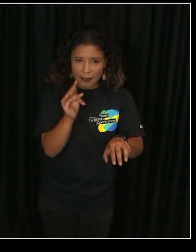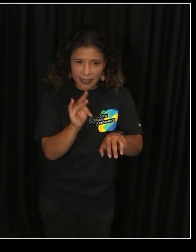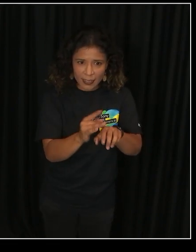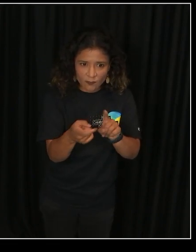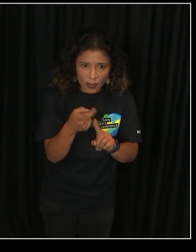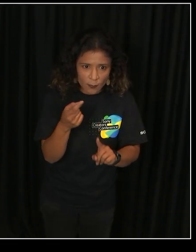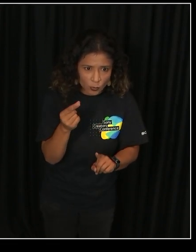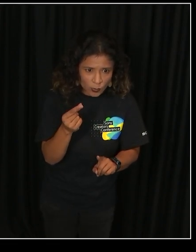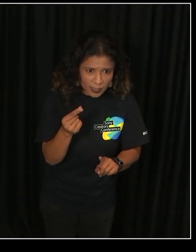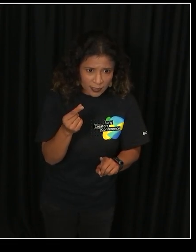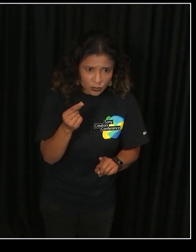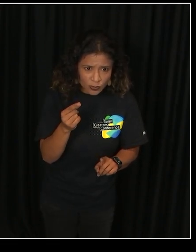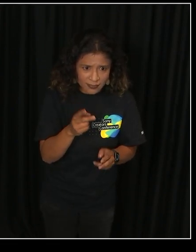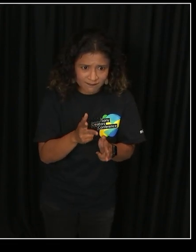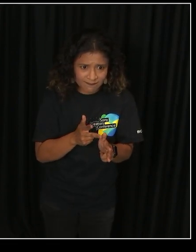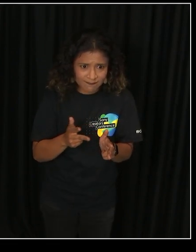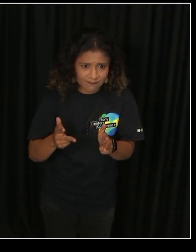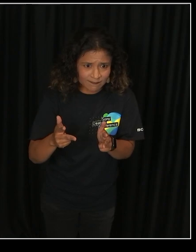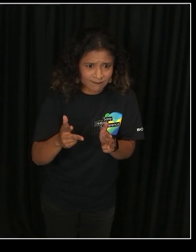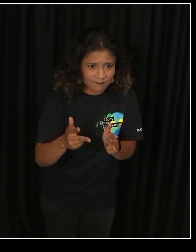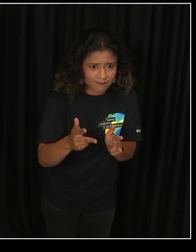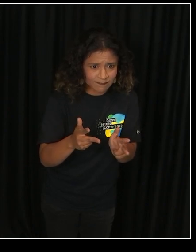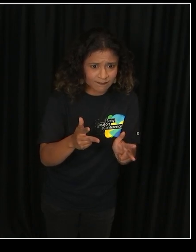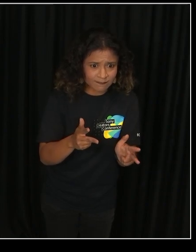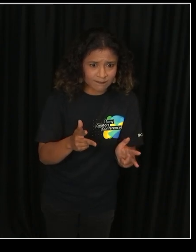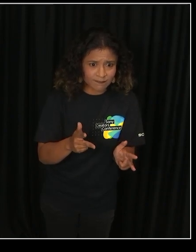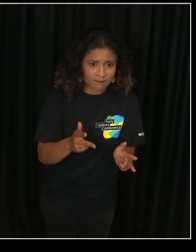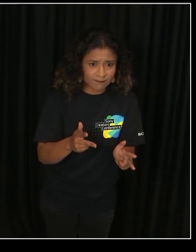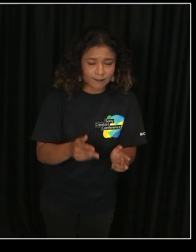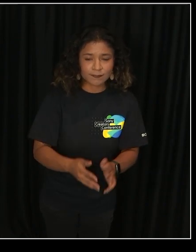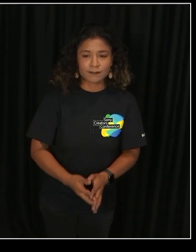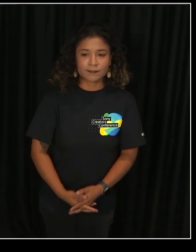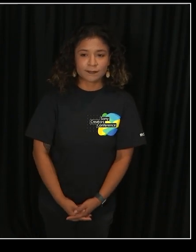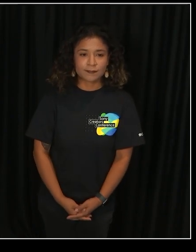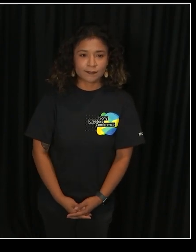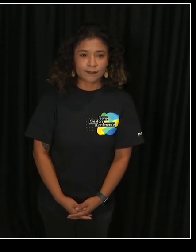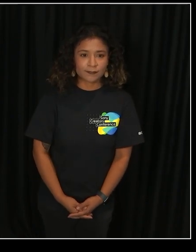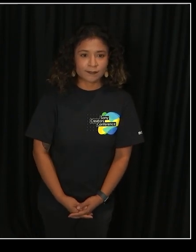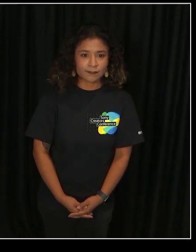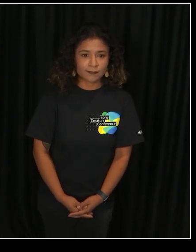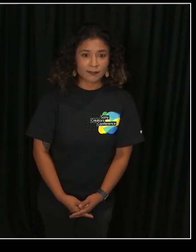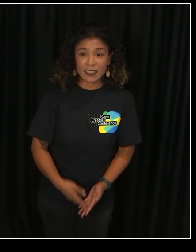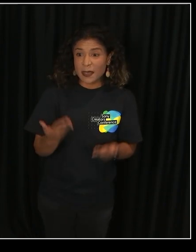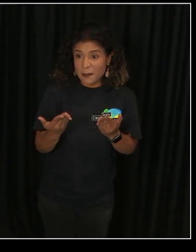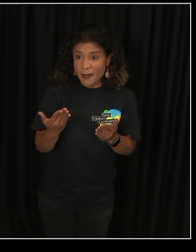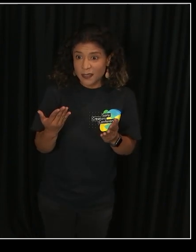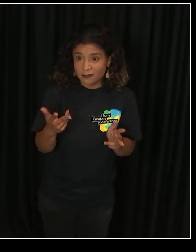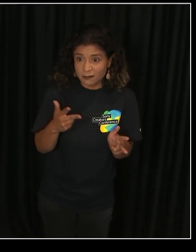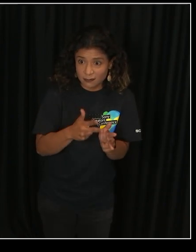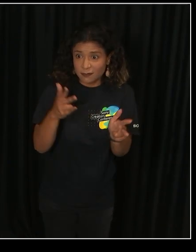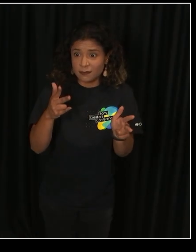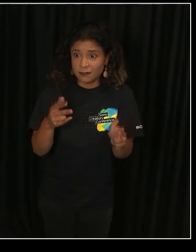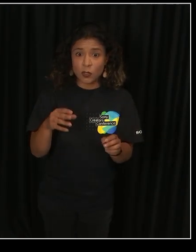Gris goes up into P5. Here comes Emeraude all on the outside. So maybe there is a little bump there, maybe not. There is no penalty called.